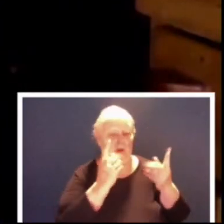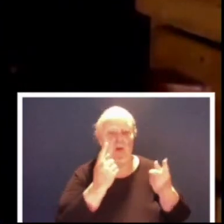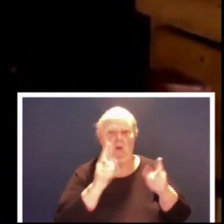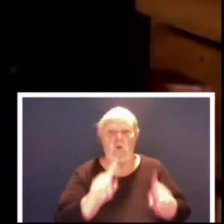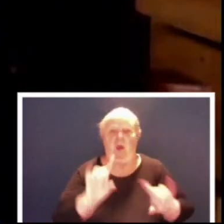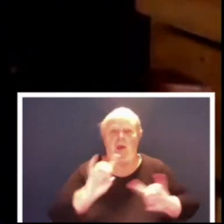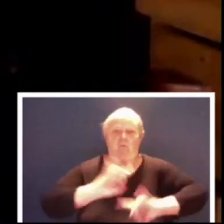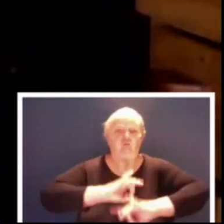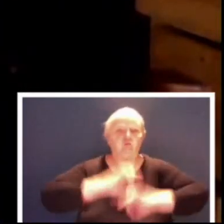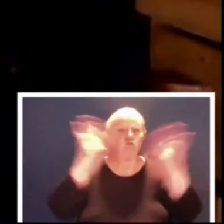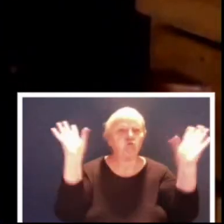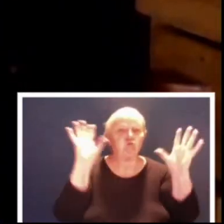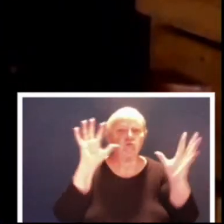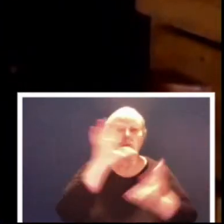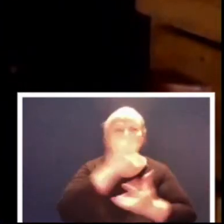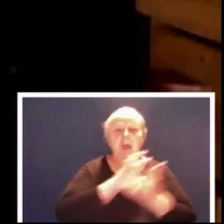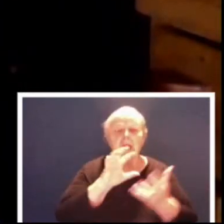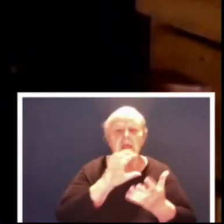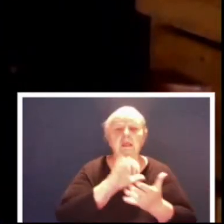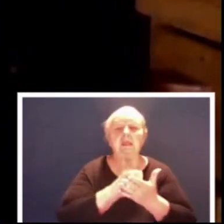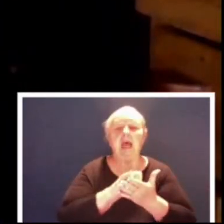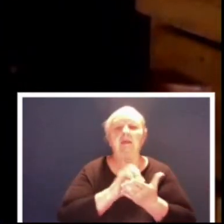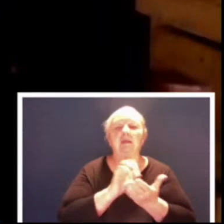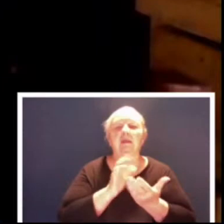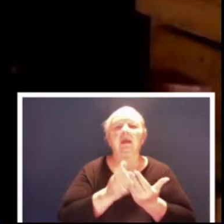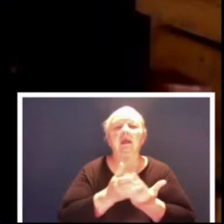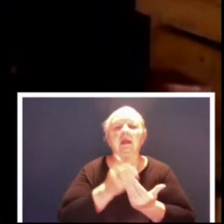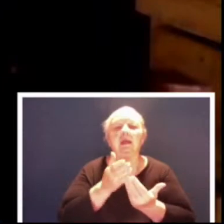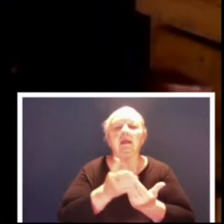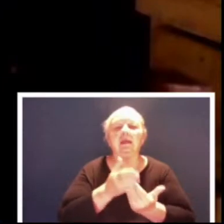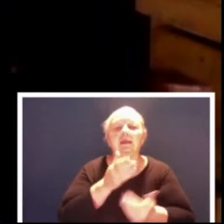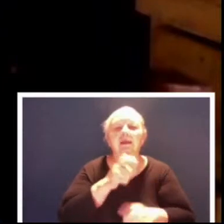are the easiest times to discover and find peace,